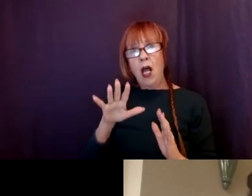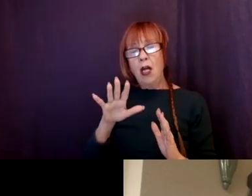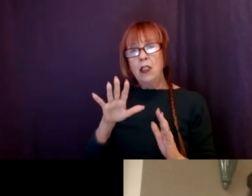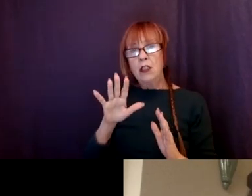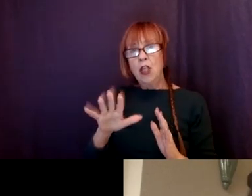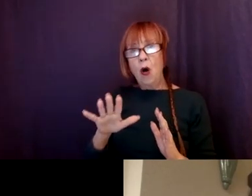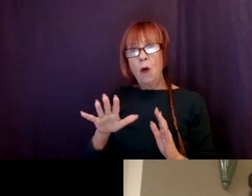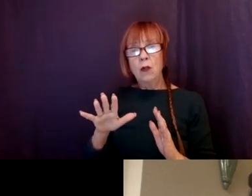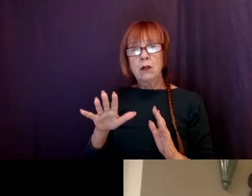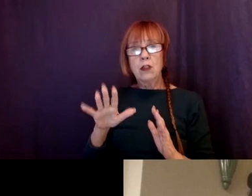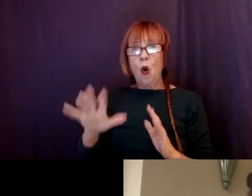during the Holocaust?